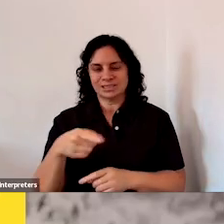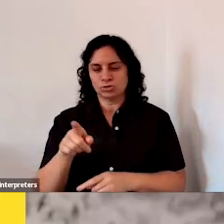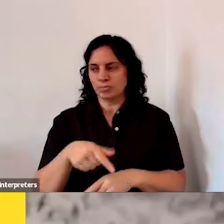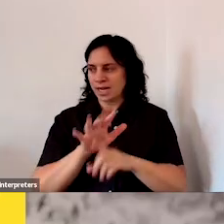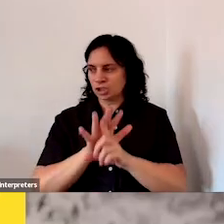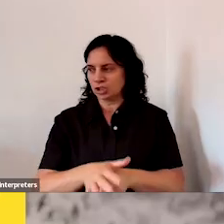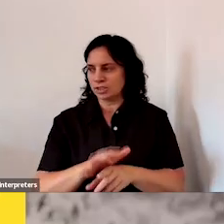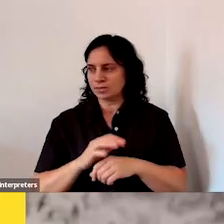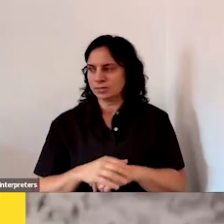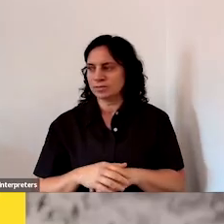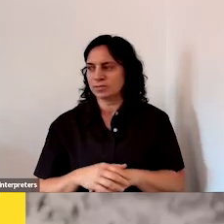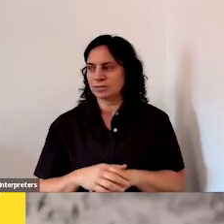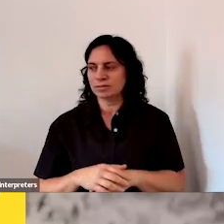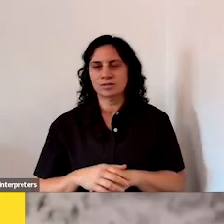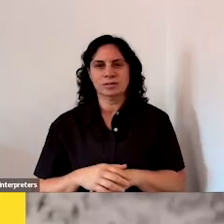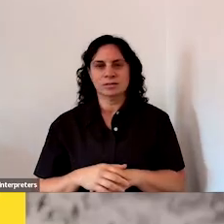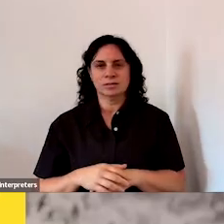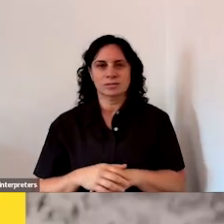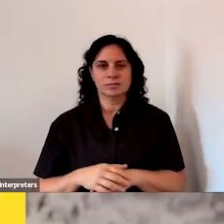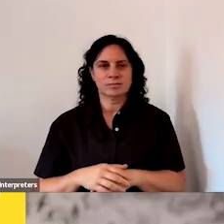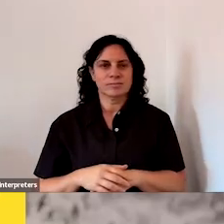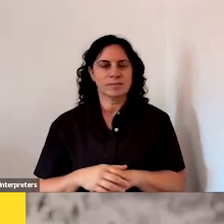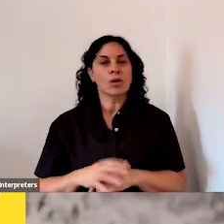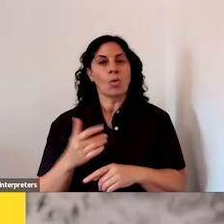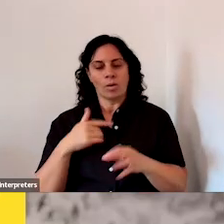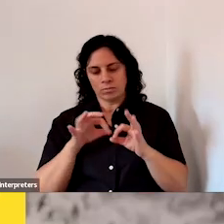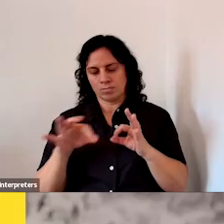At the 15 year check point, we measured discrimination using an item